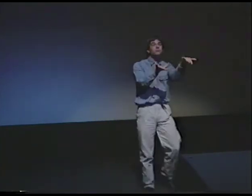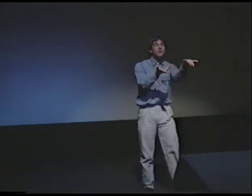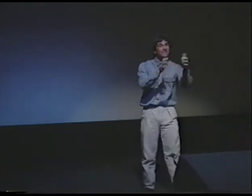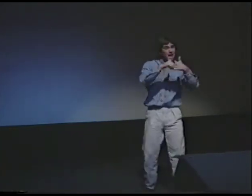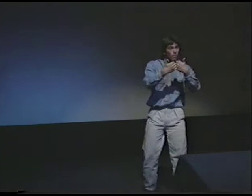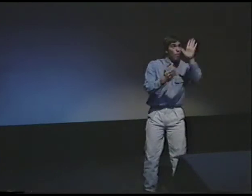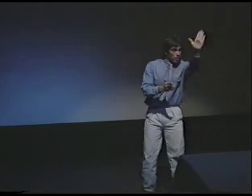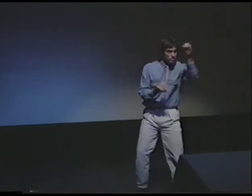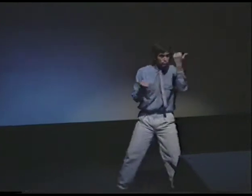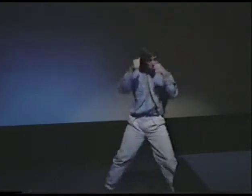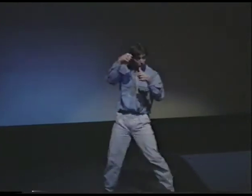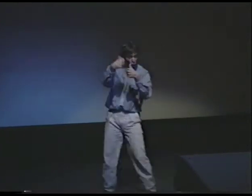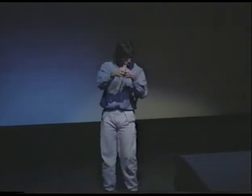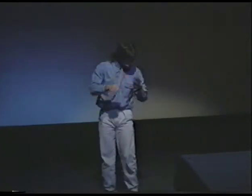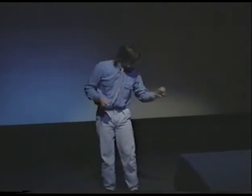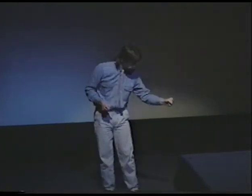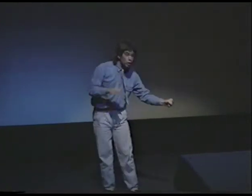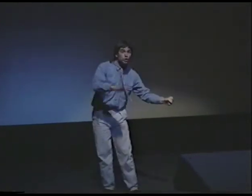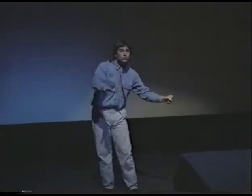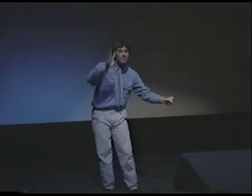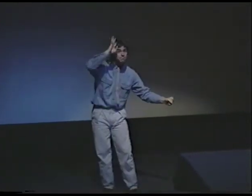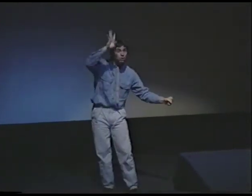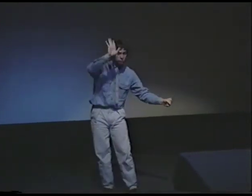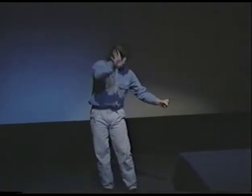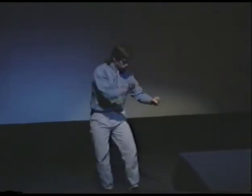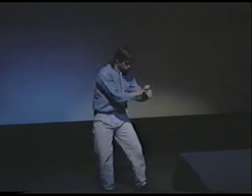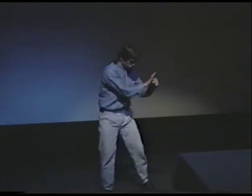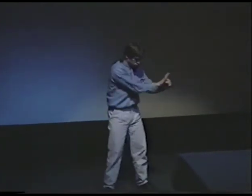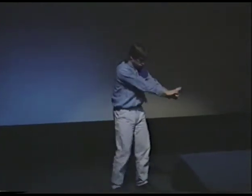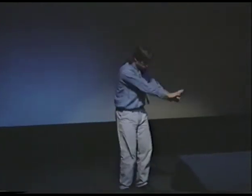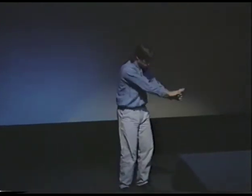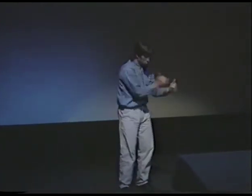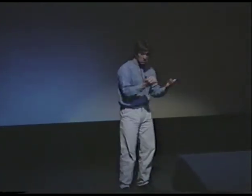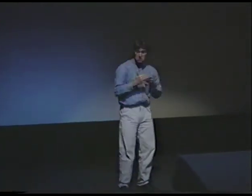and think about them and come up with something from them.